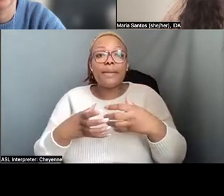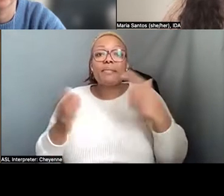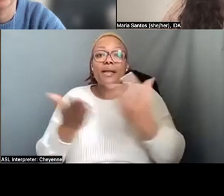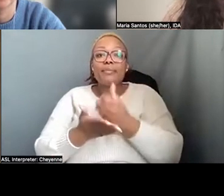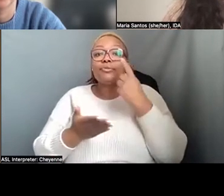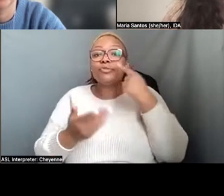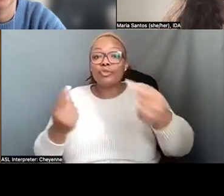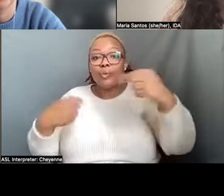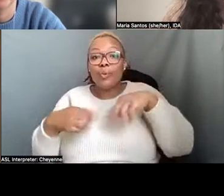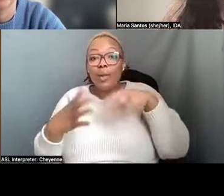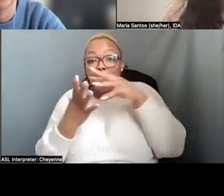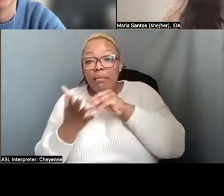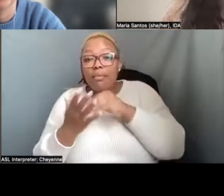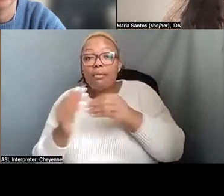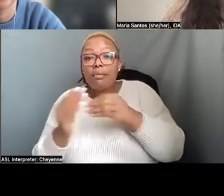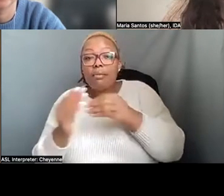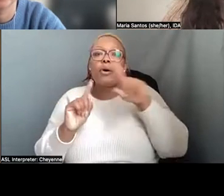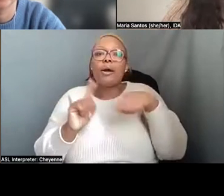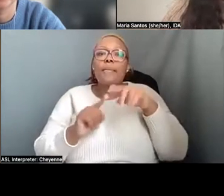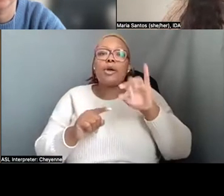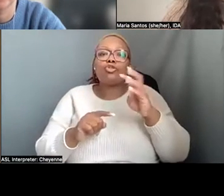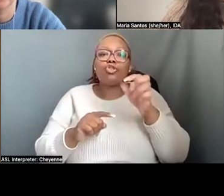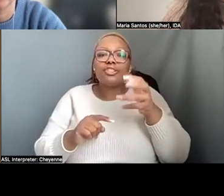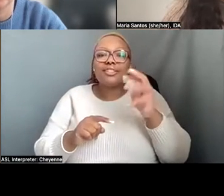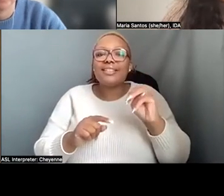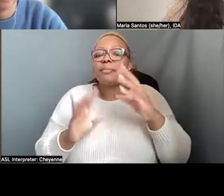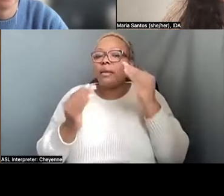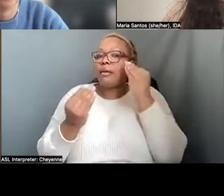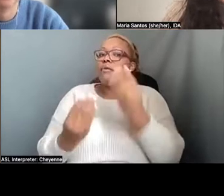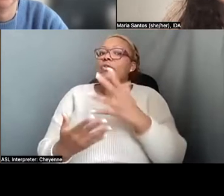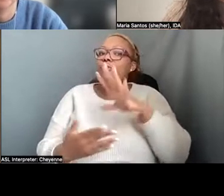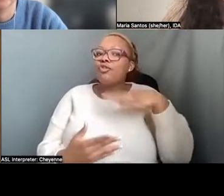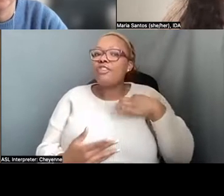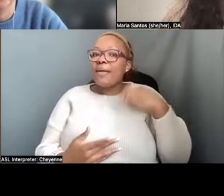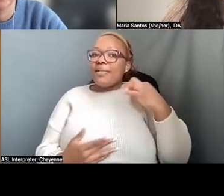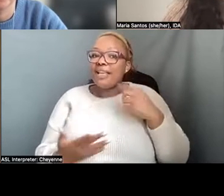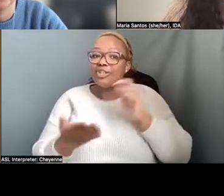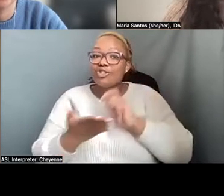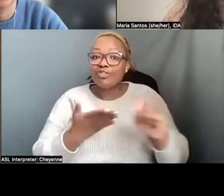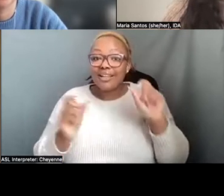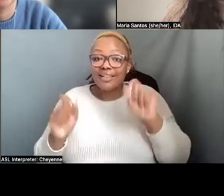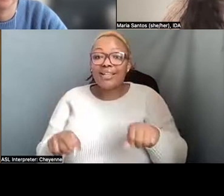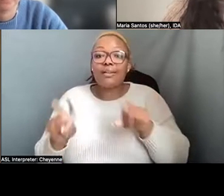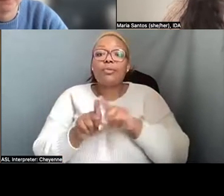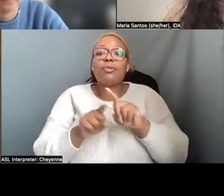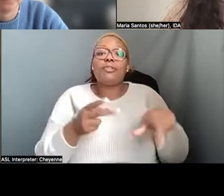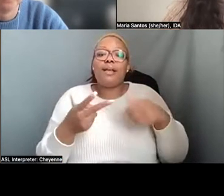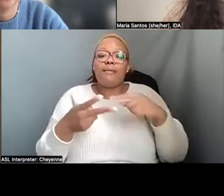summit. That will be an opportunity for you to learn more about journalism and it can inform your